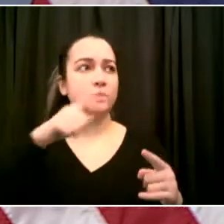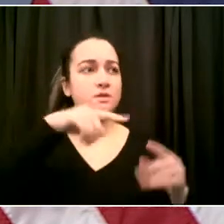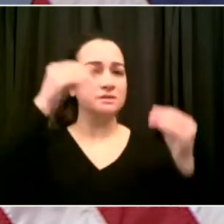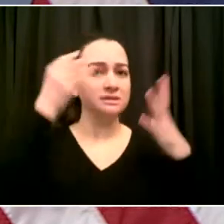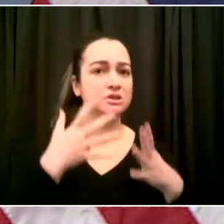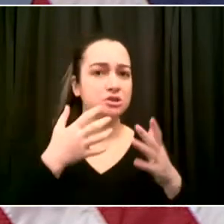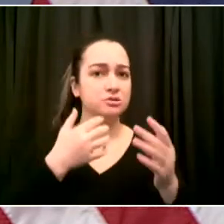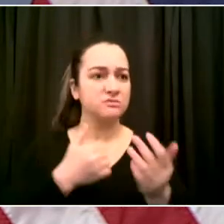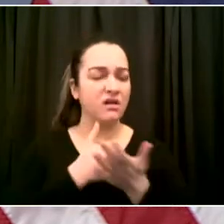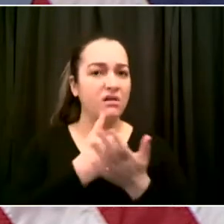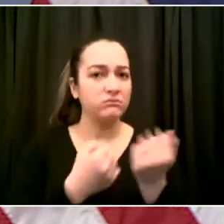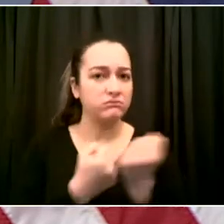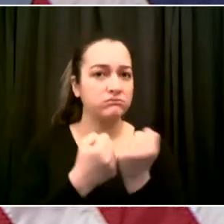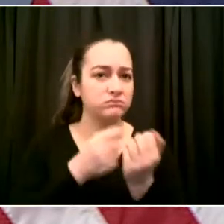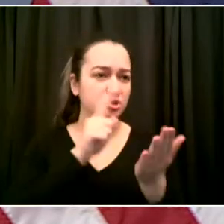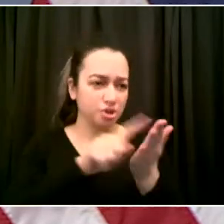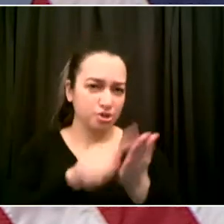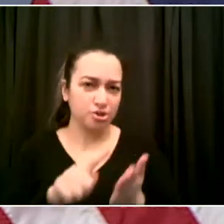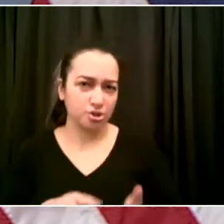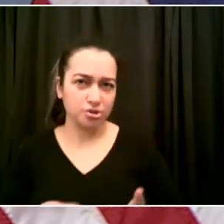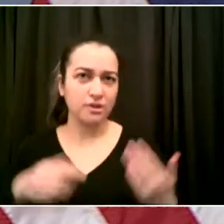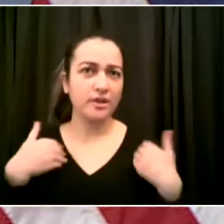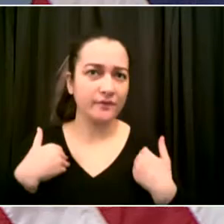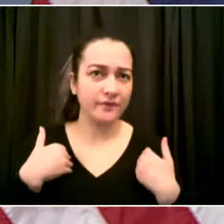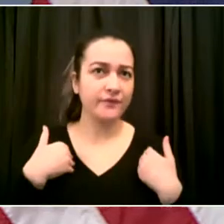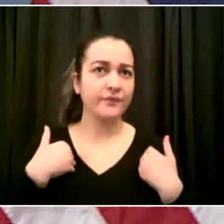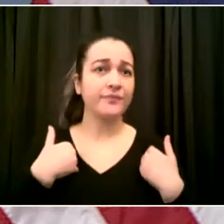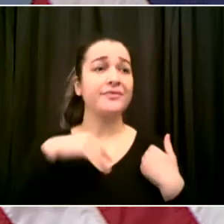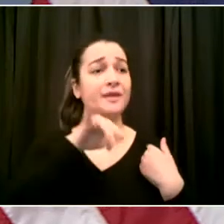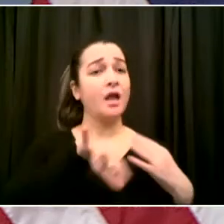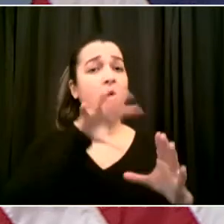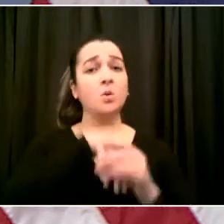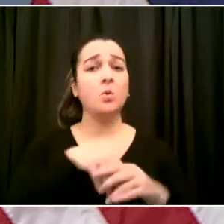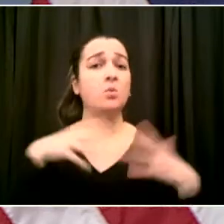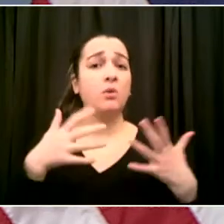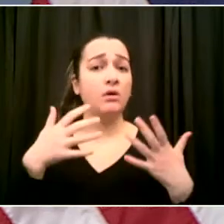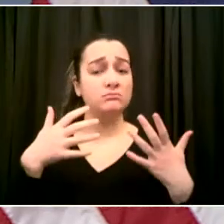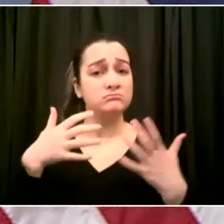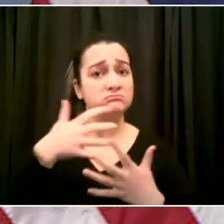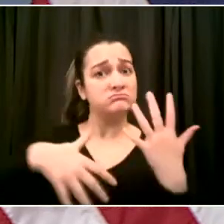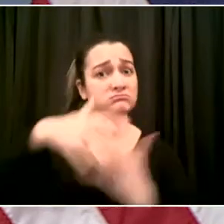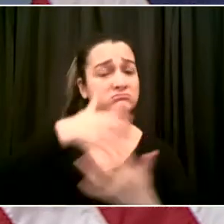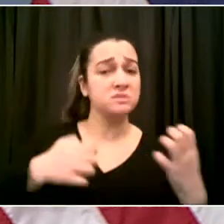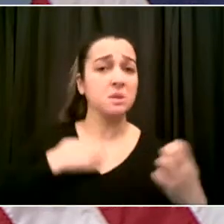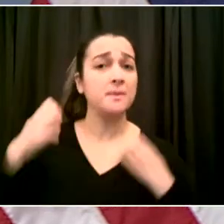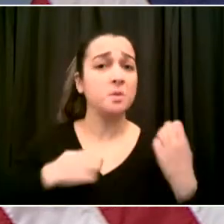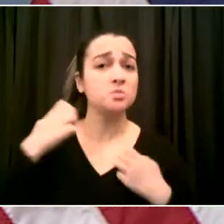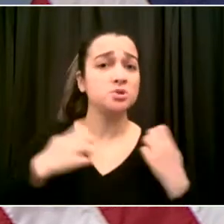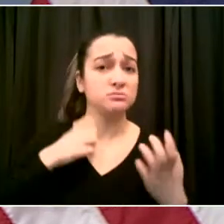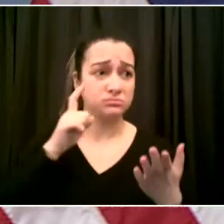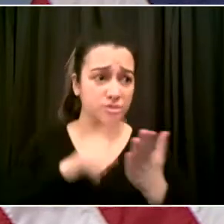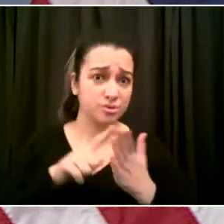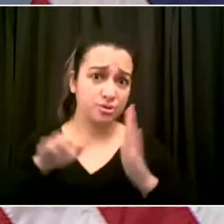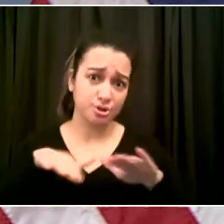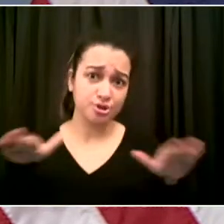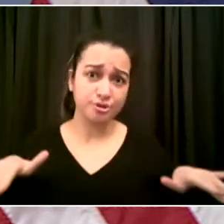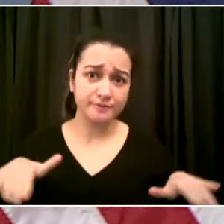OF THEIR STUDENTS BUT ALSO SOCIAL AND EMOTIONAL STATUS OF THEIR STUDENTS ..E WHHAVE TRAININED THOUSANDS OF TEACHERS ALREADY